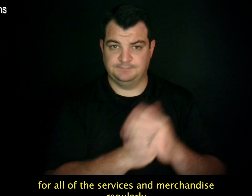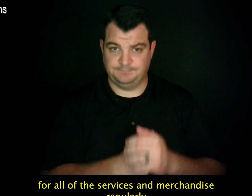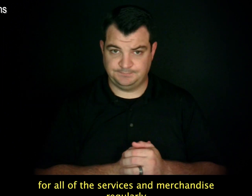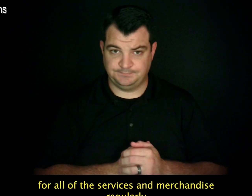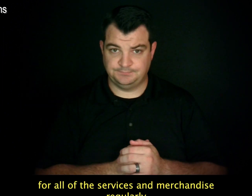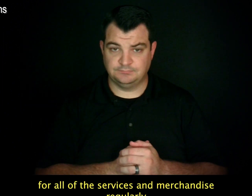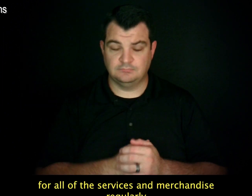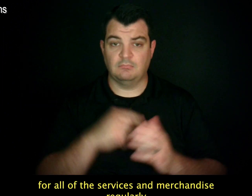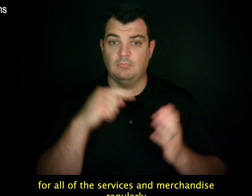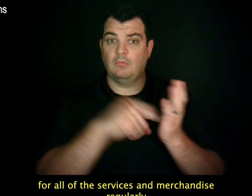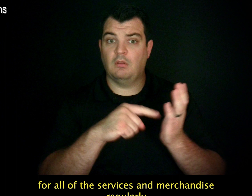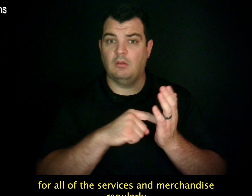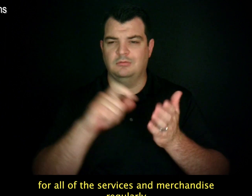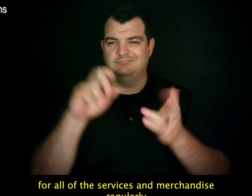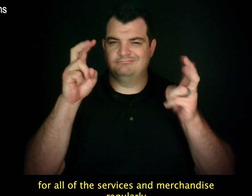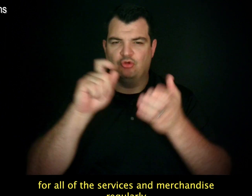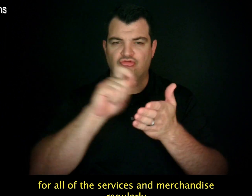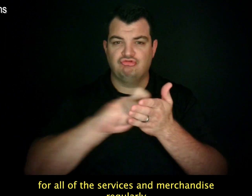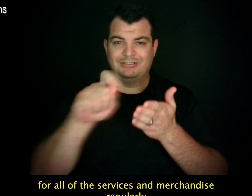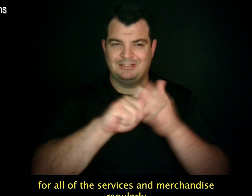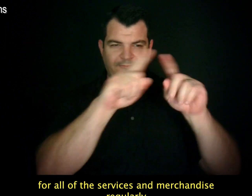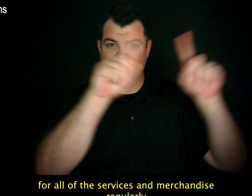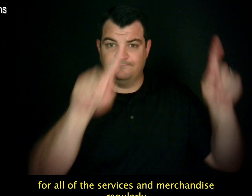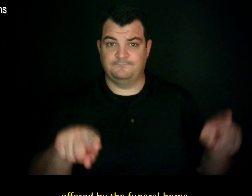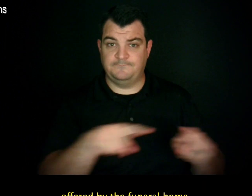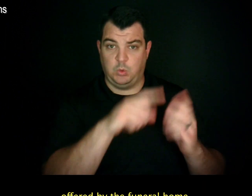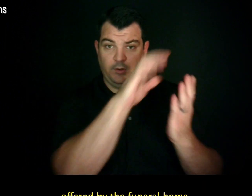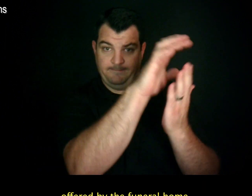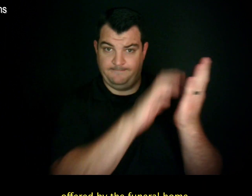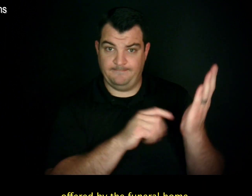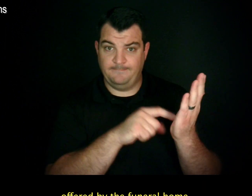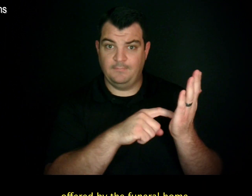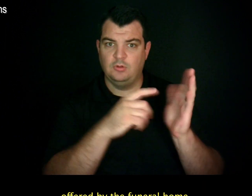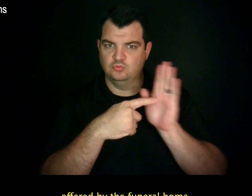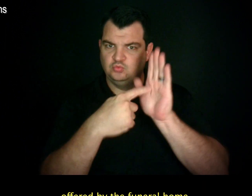for all of the services and merchandise regularly offered by the funeral home.